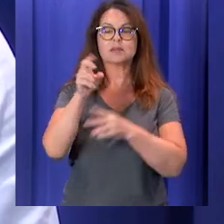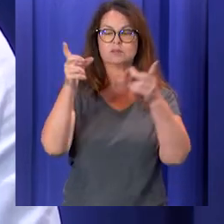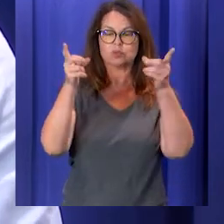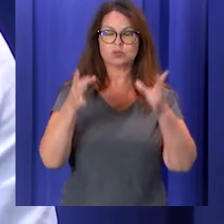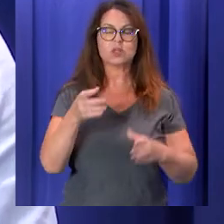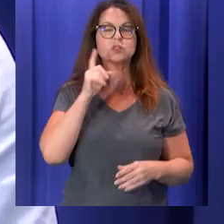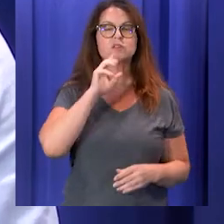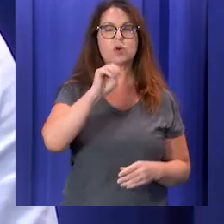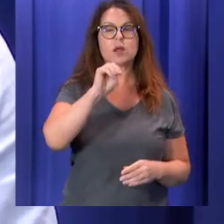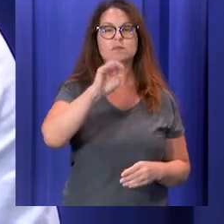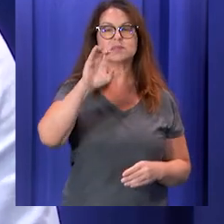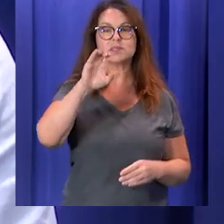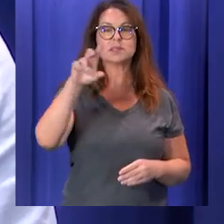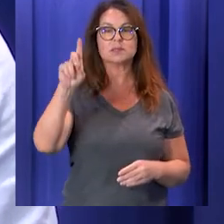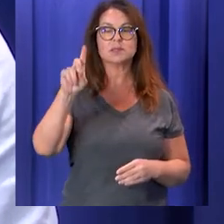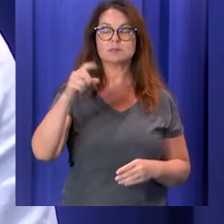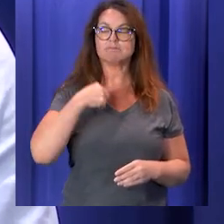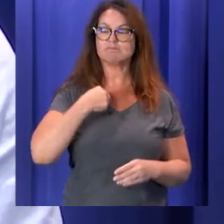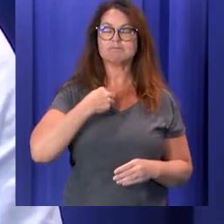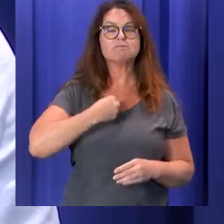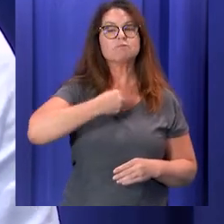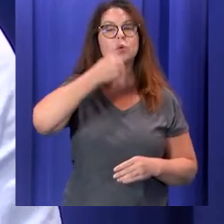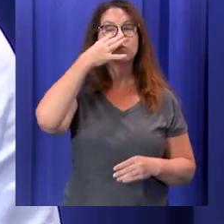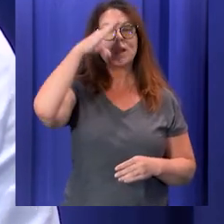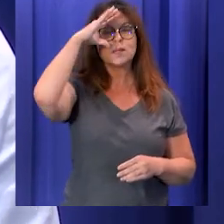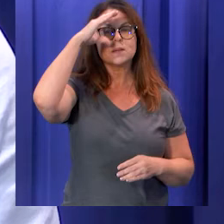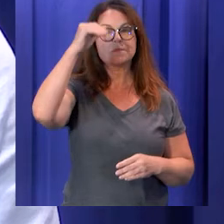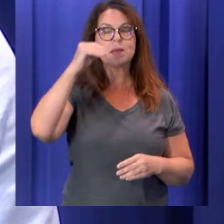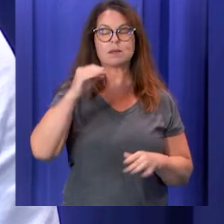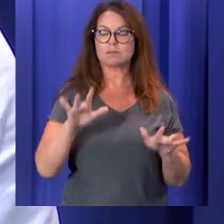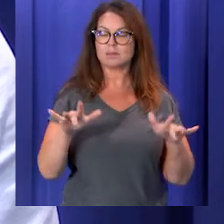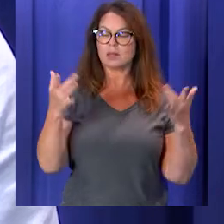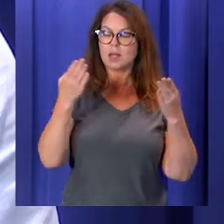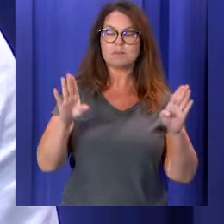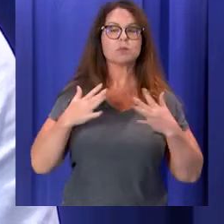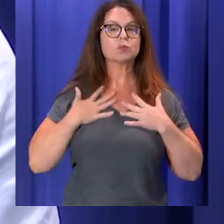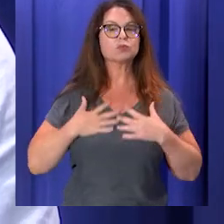I'm a white male wearing a light blue shirt, and I have a disability.